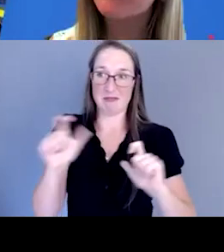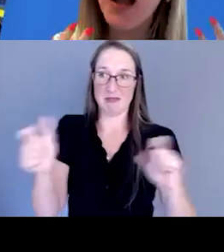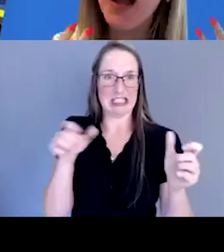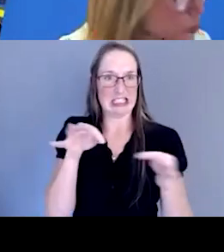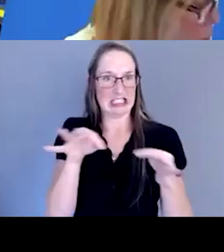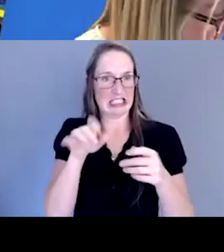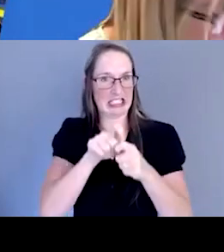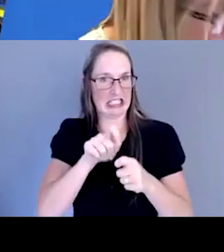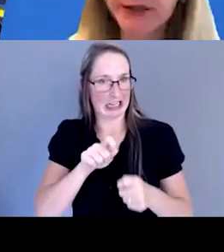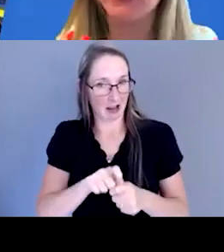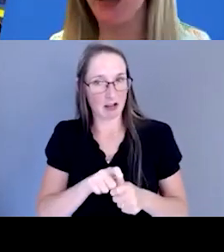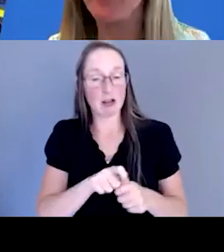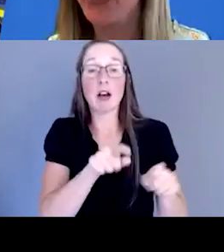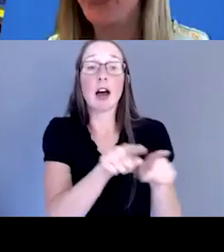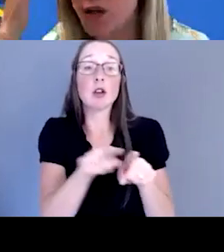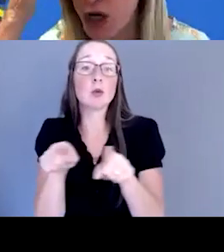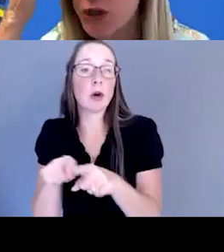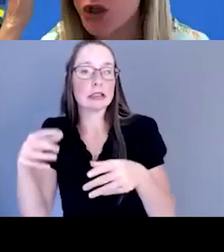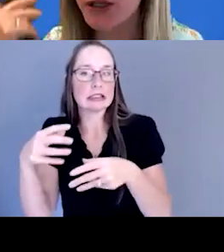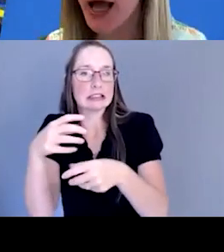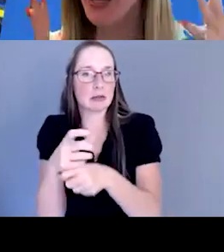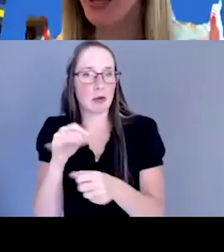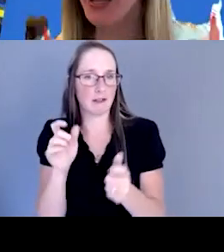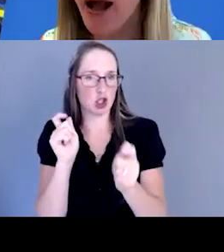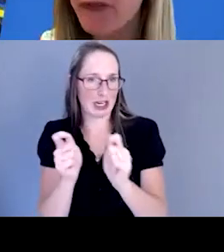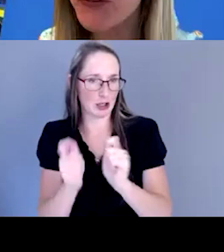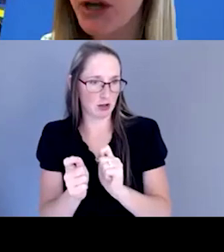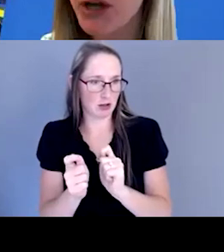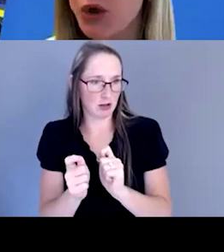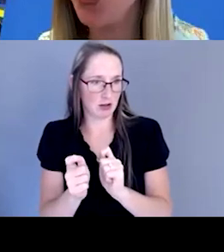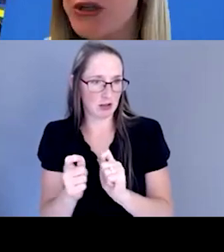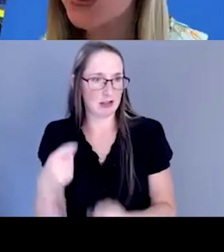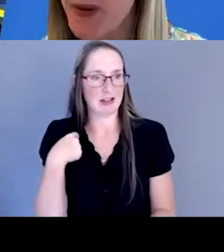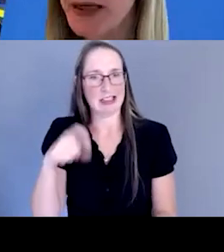as well as a summary of changes. I have to tell you we spent